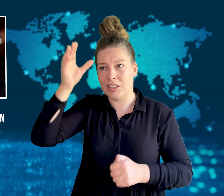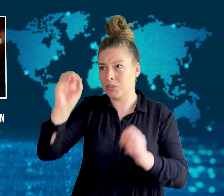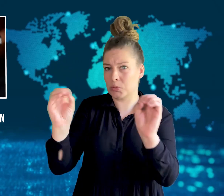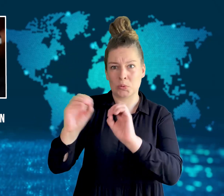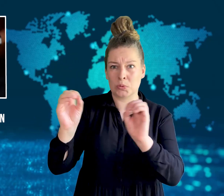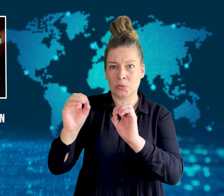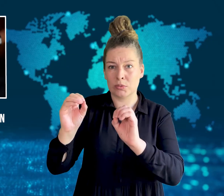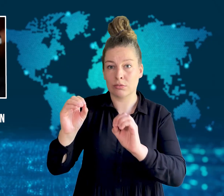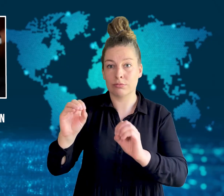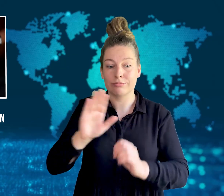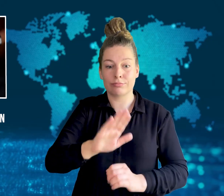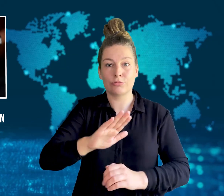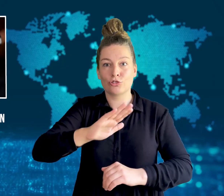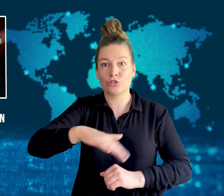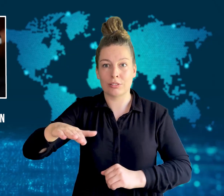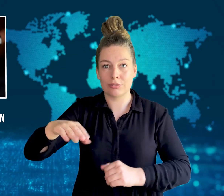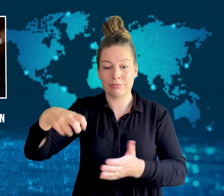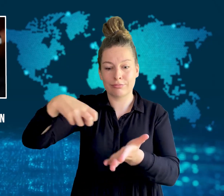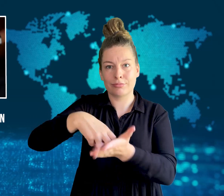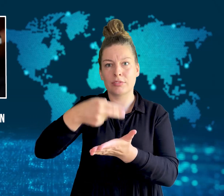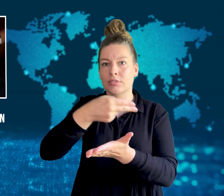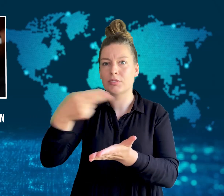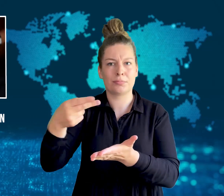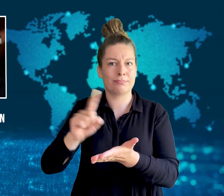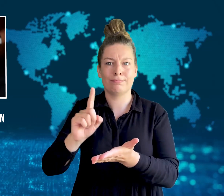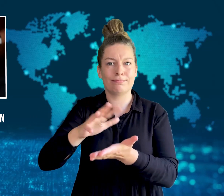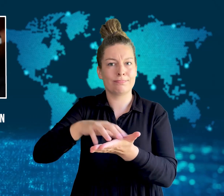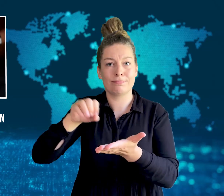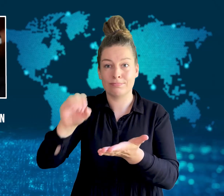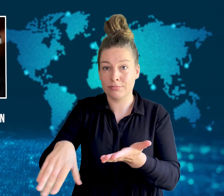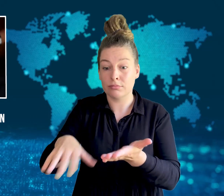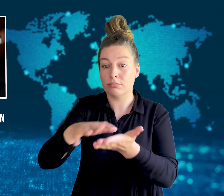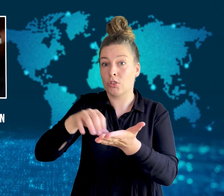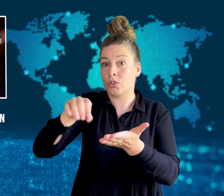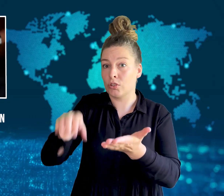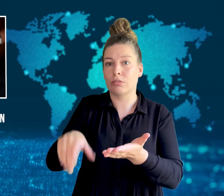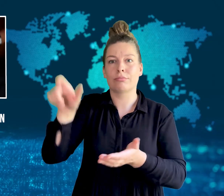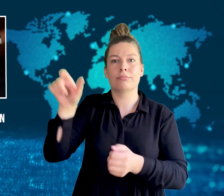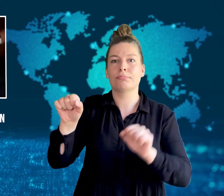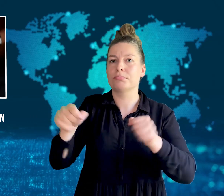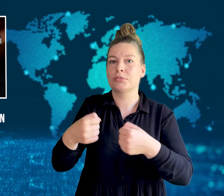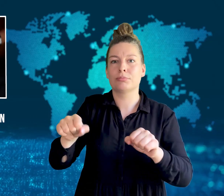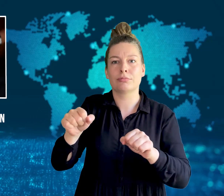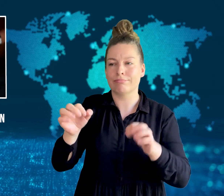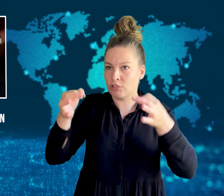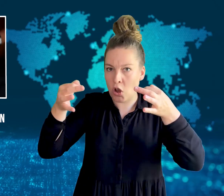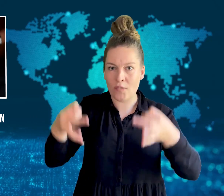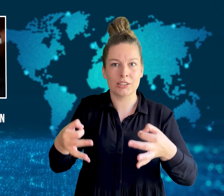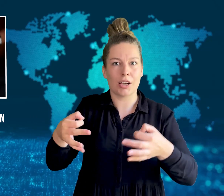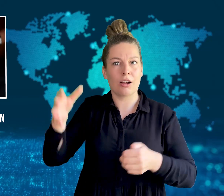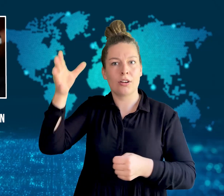a legally recognized parent.